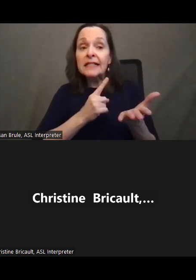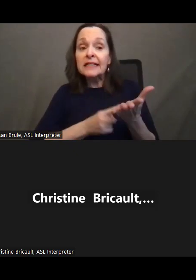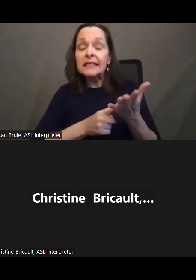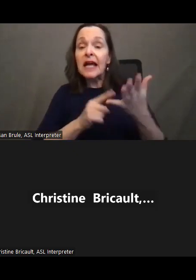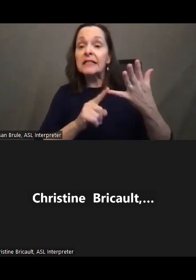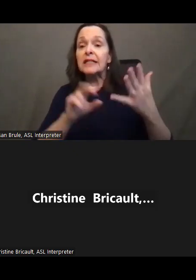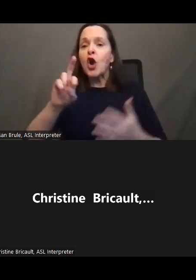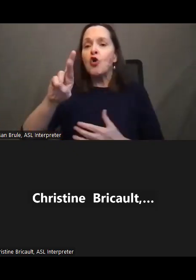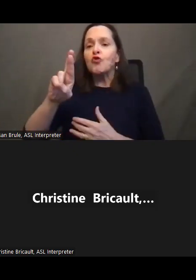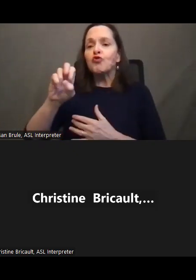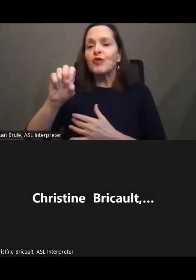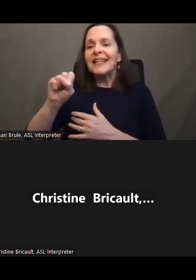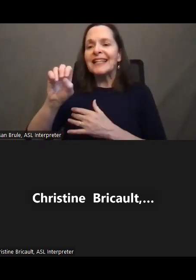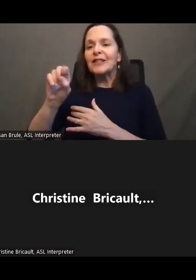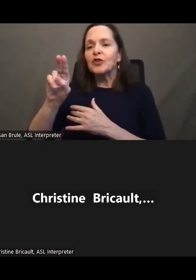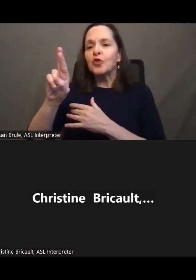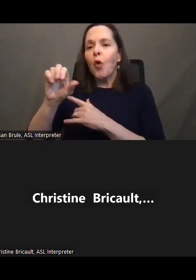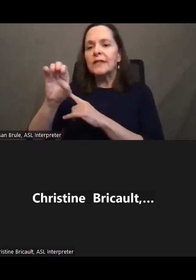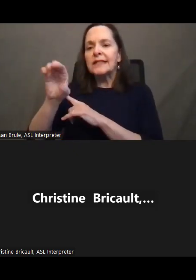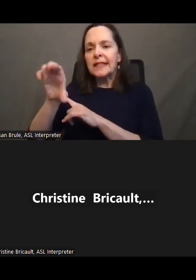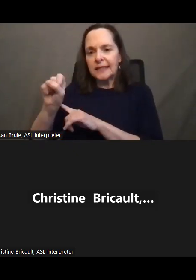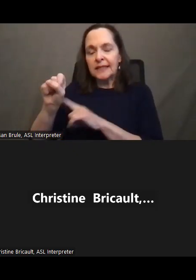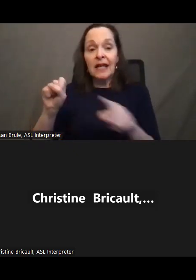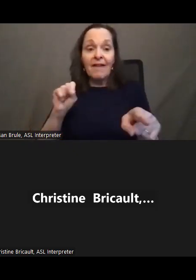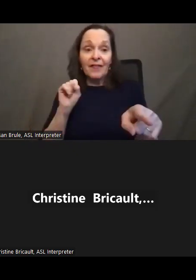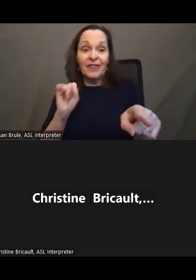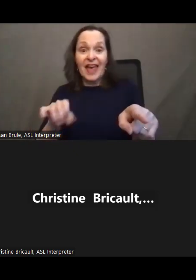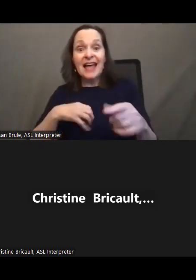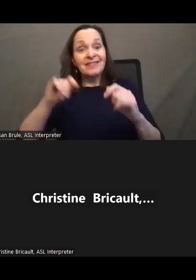You should have received a copy of this slide deck yesterday.